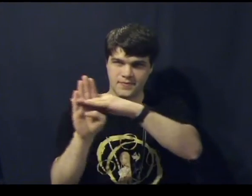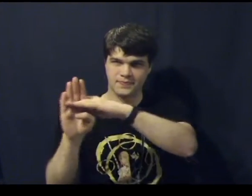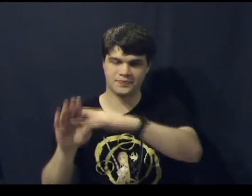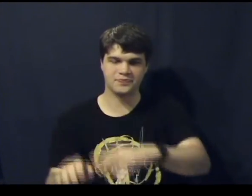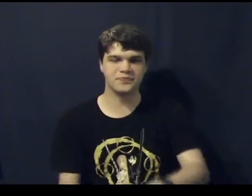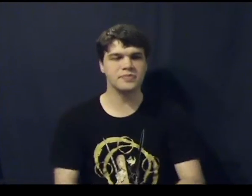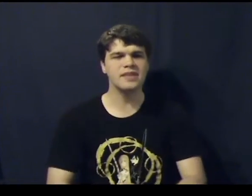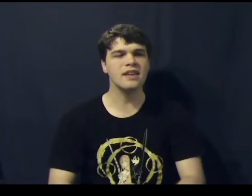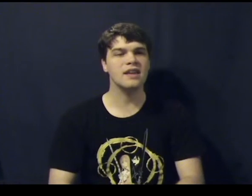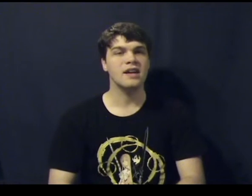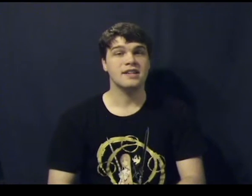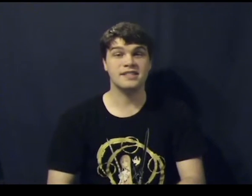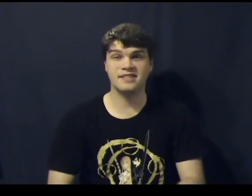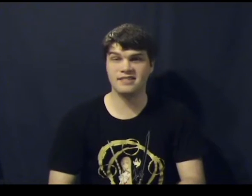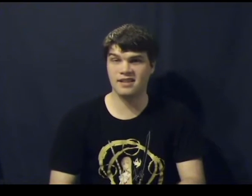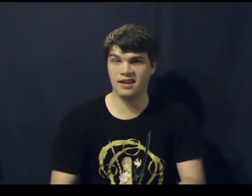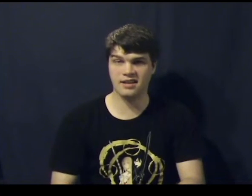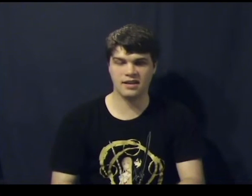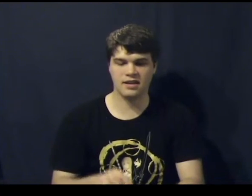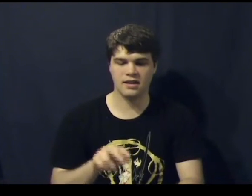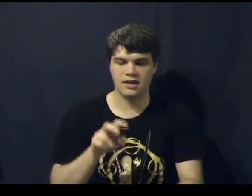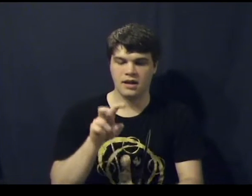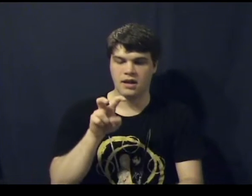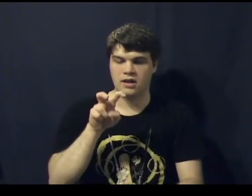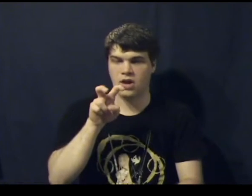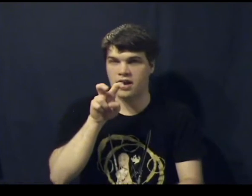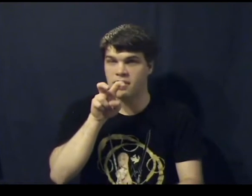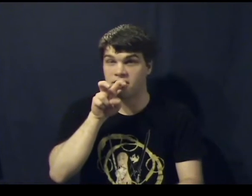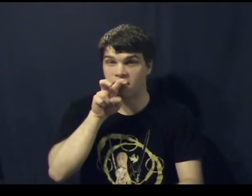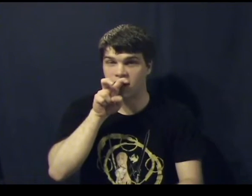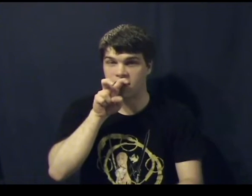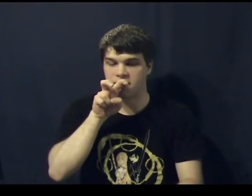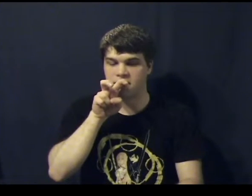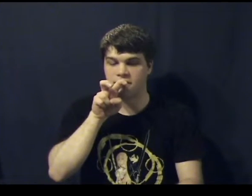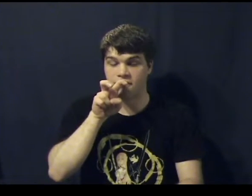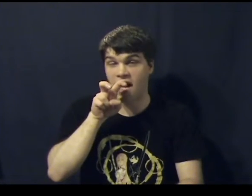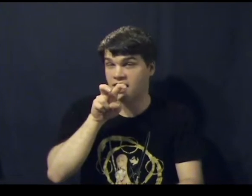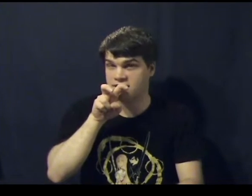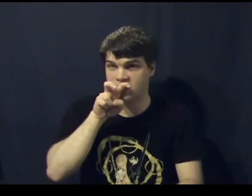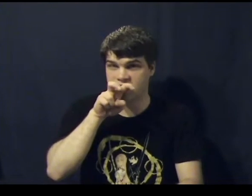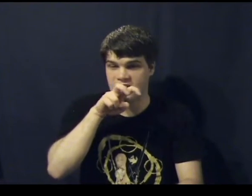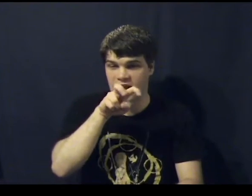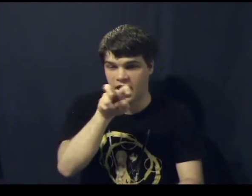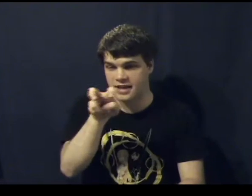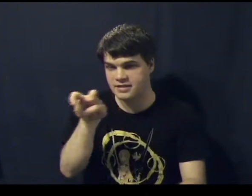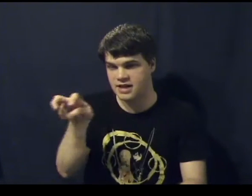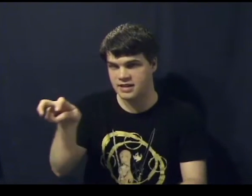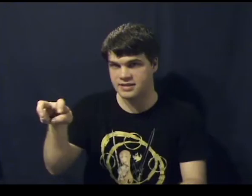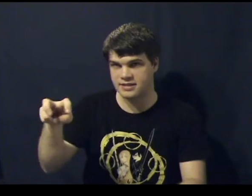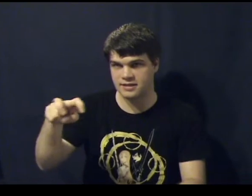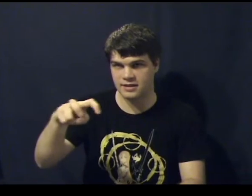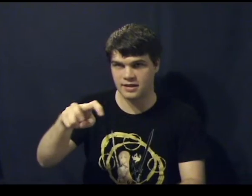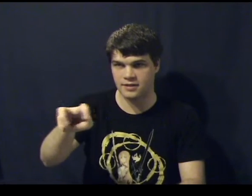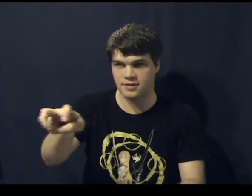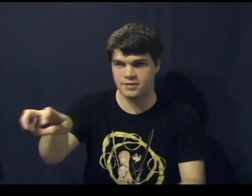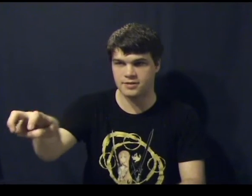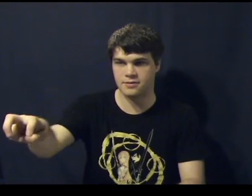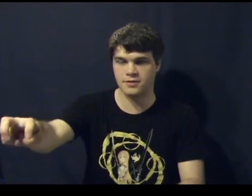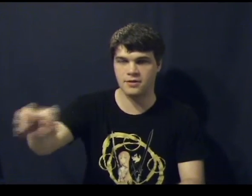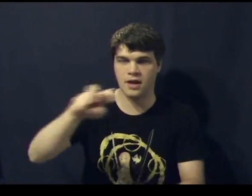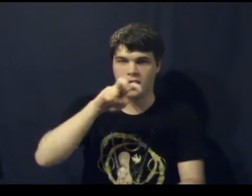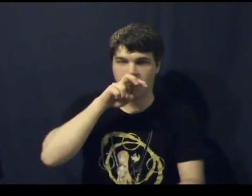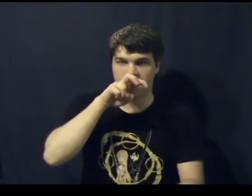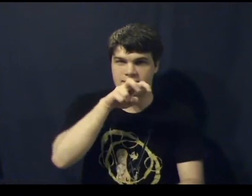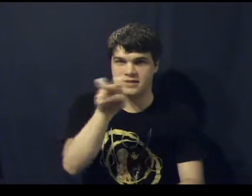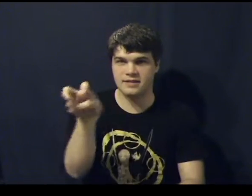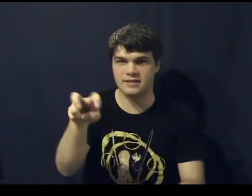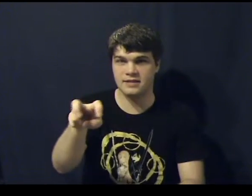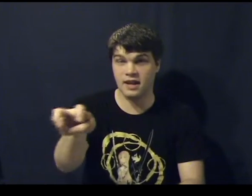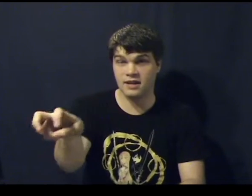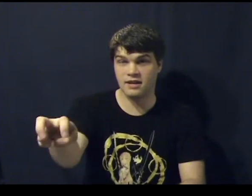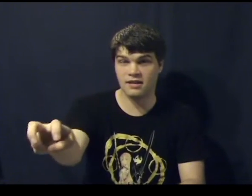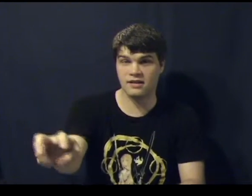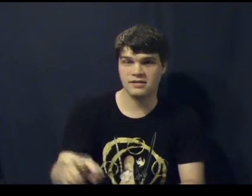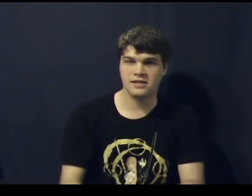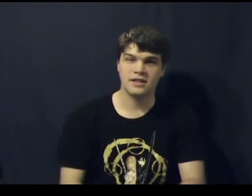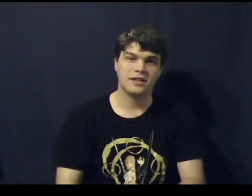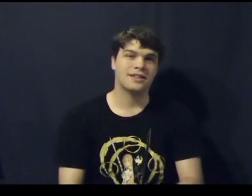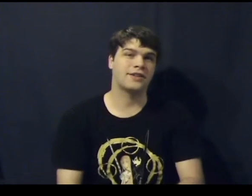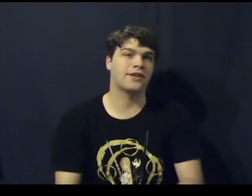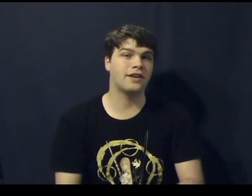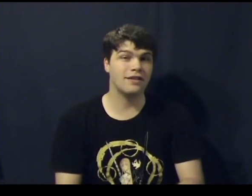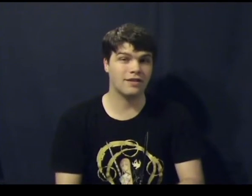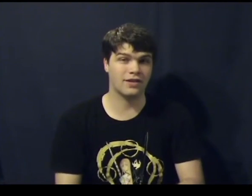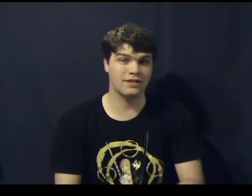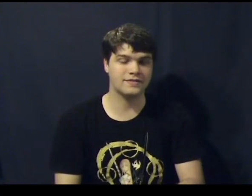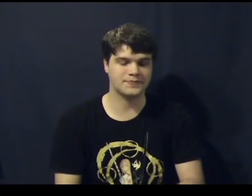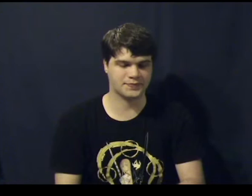Snake - you kind of make the fangs that a snake has and it slithers through. Snake. Good, good.